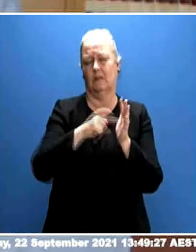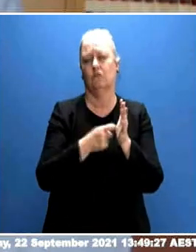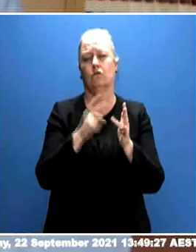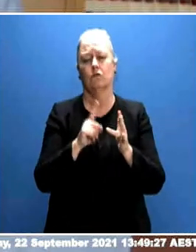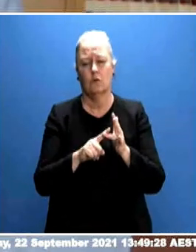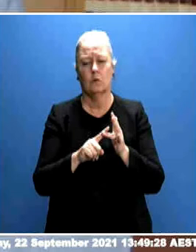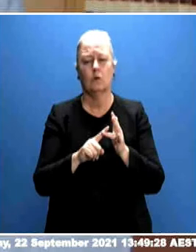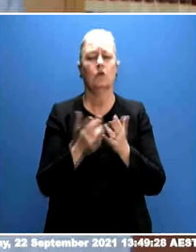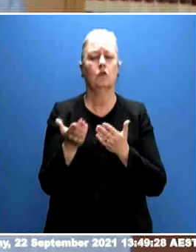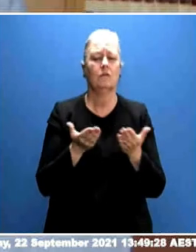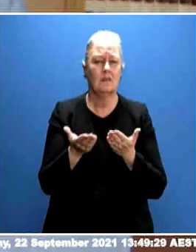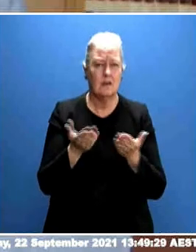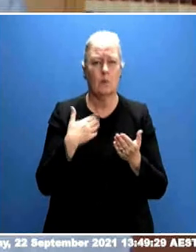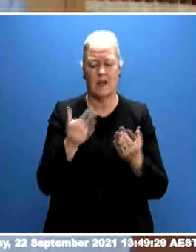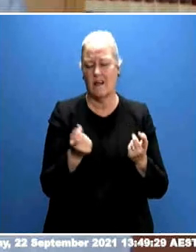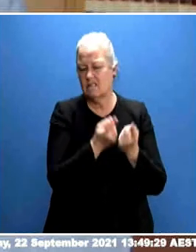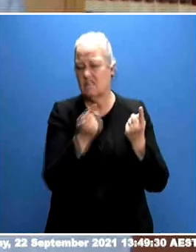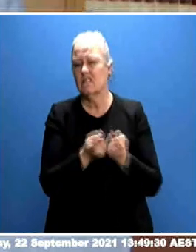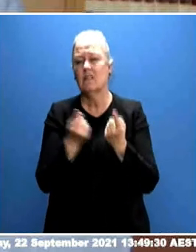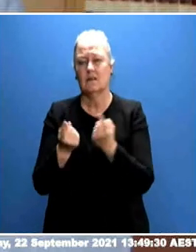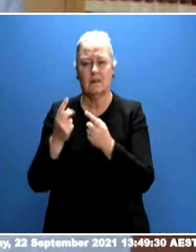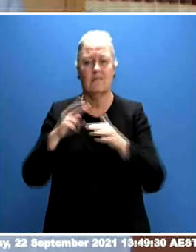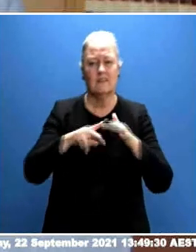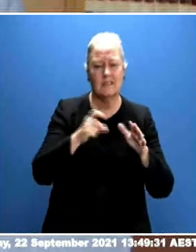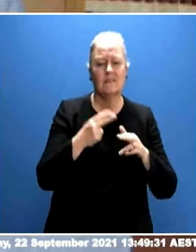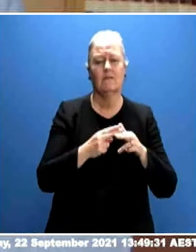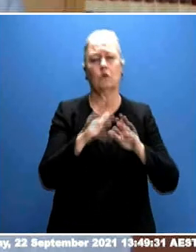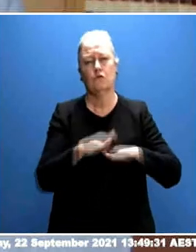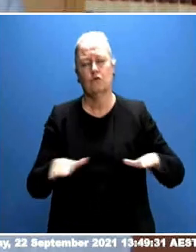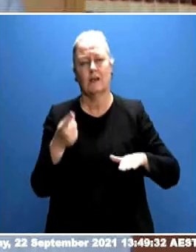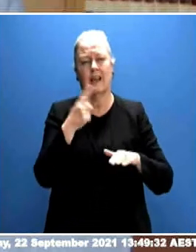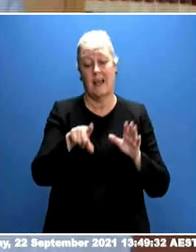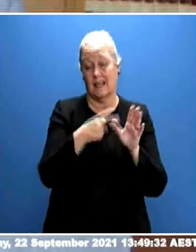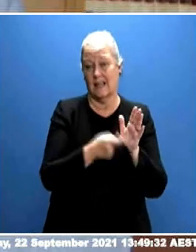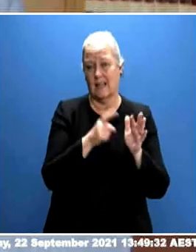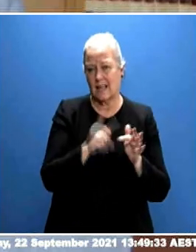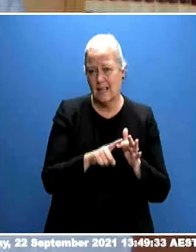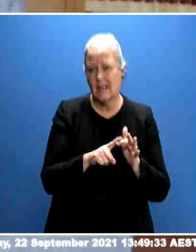We have a range of facilities for our children in care. We have the Kath French Secure Care Centre.